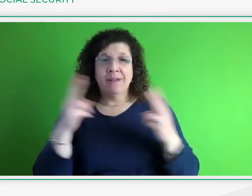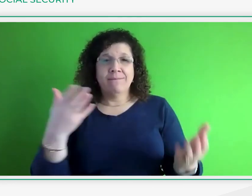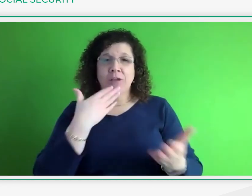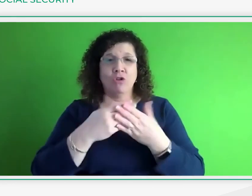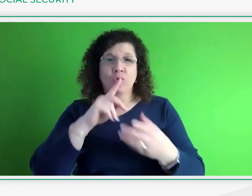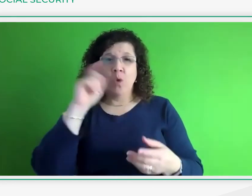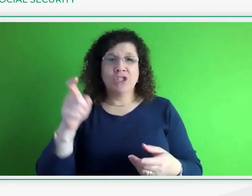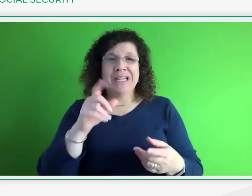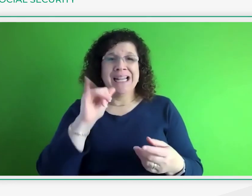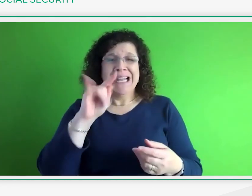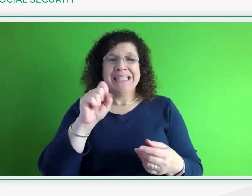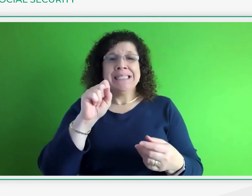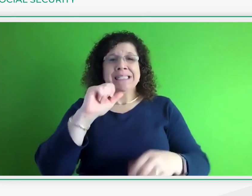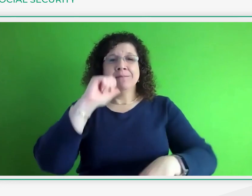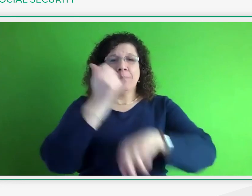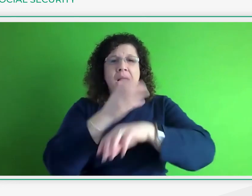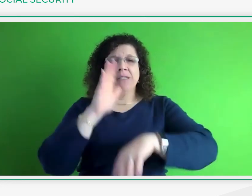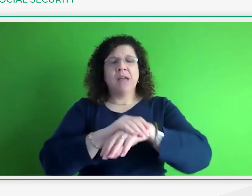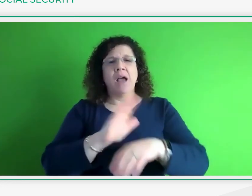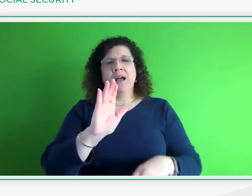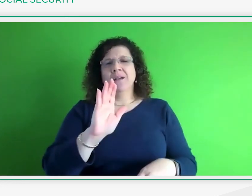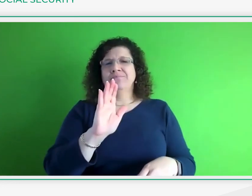into a retirement plan? That is a great question.